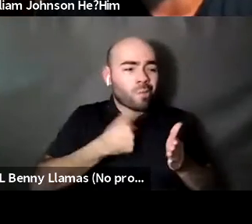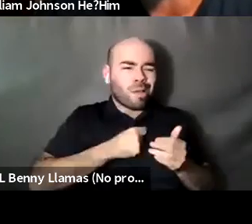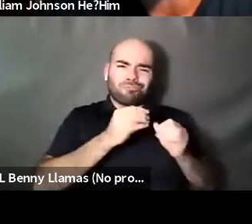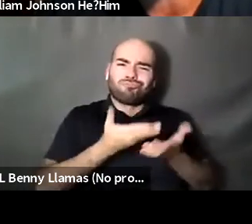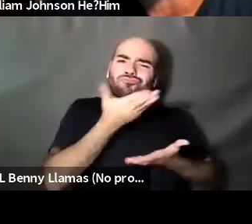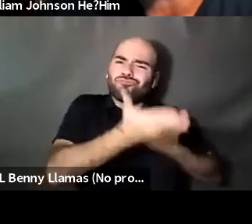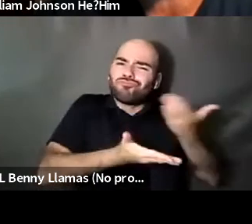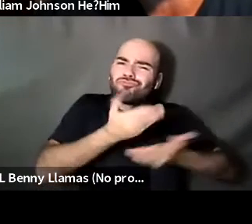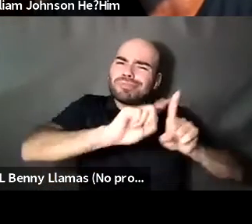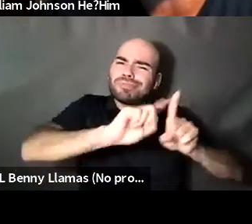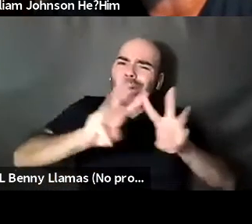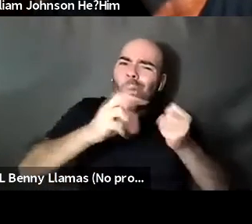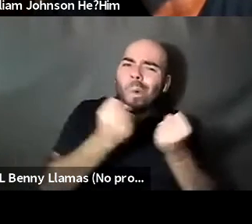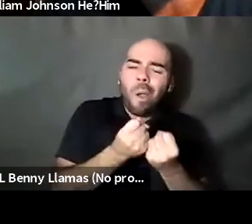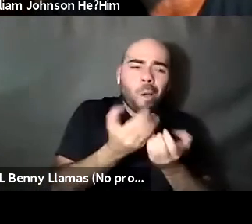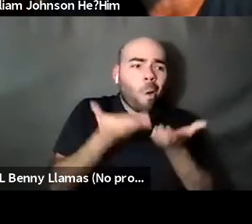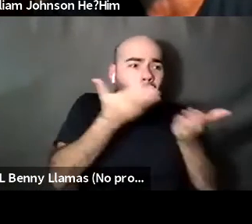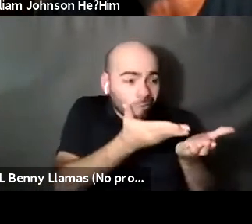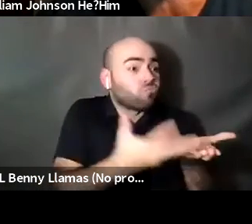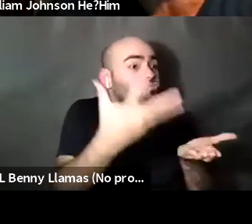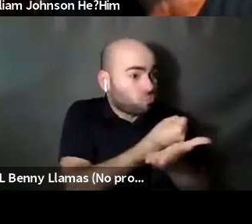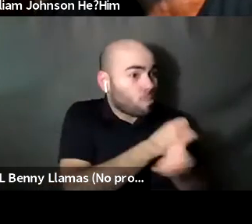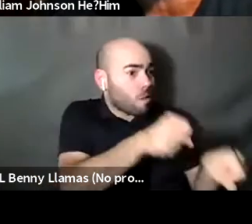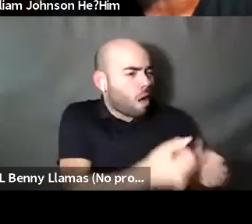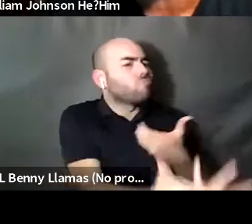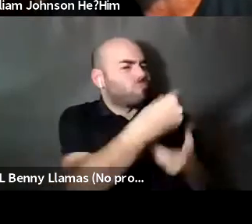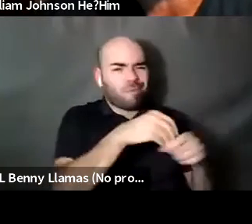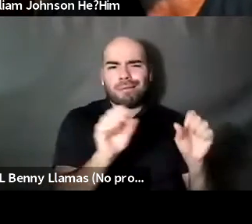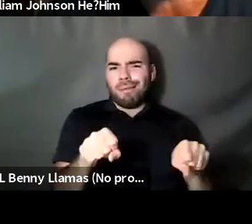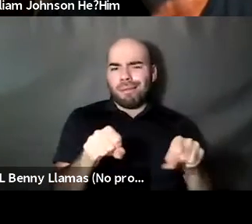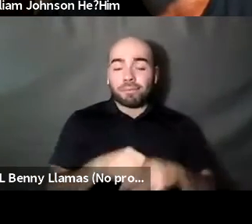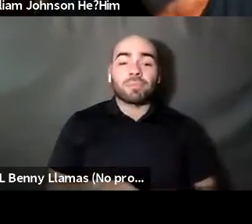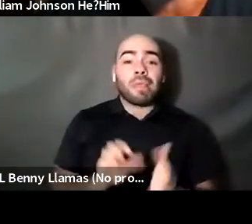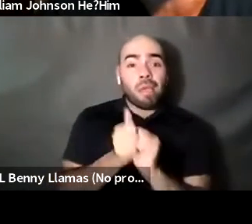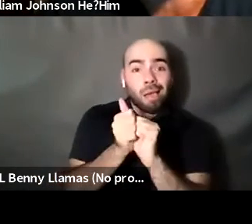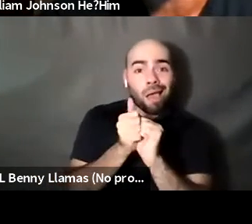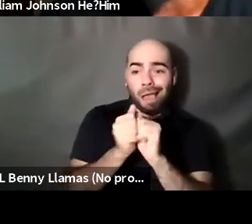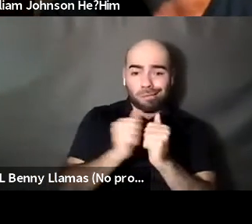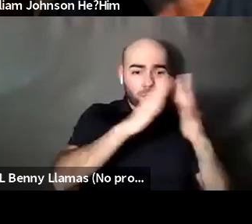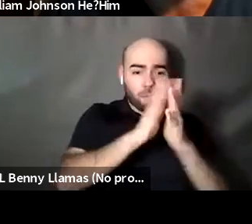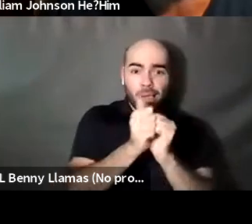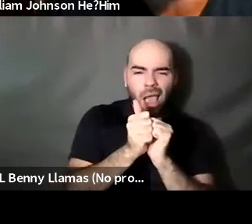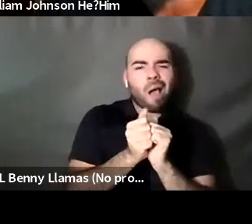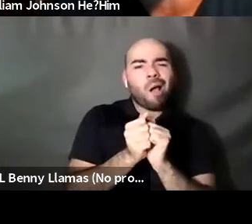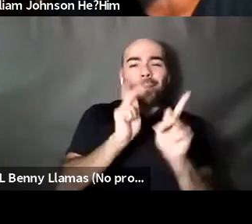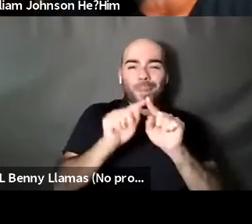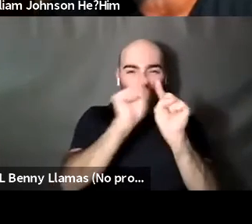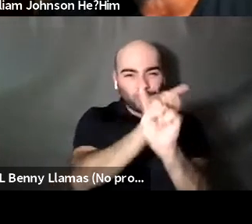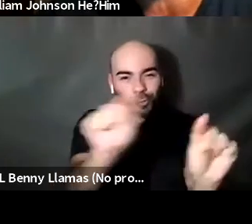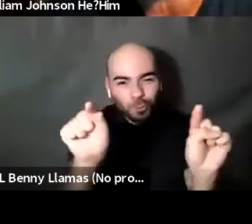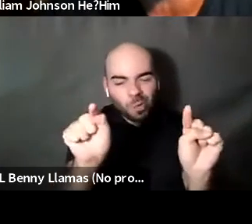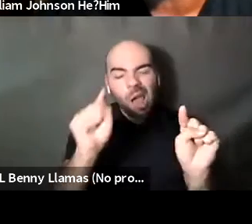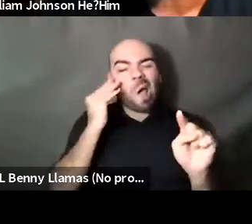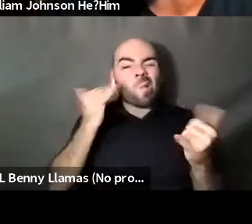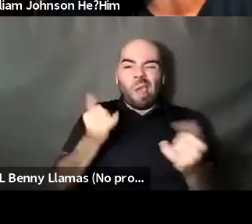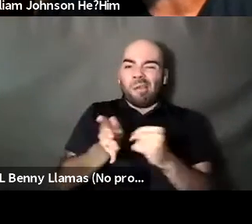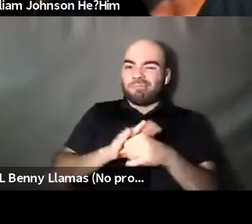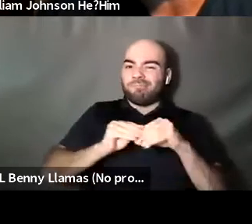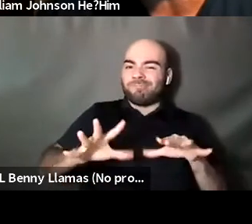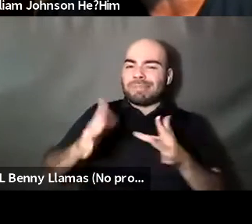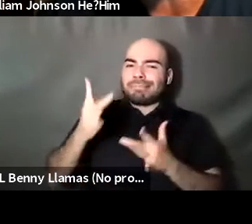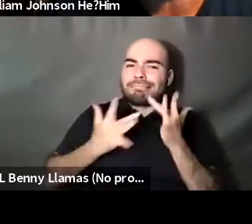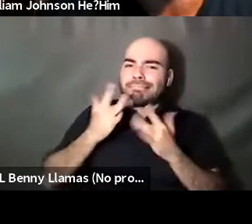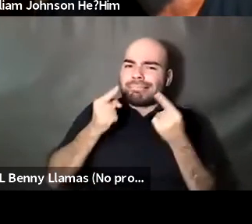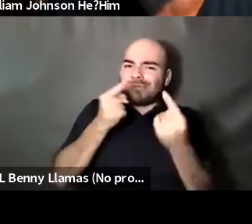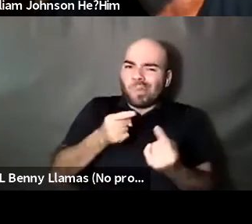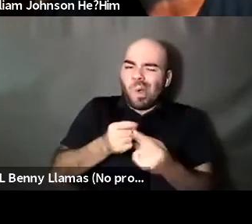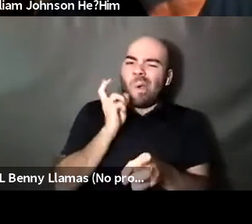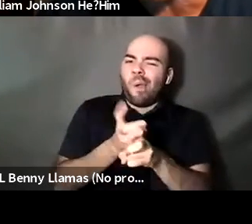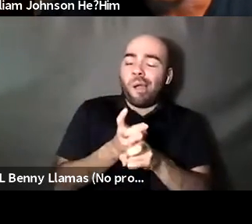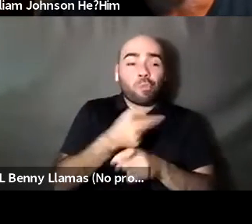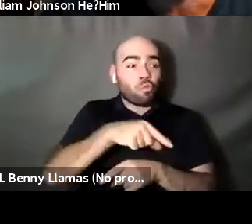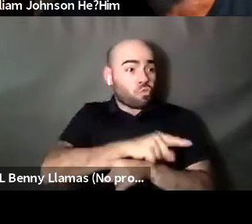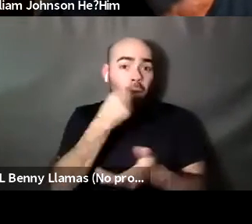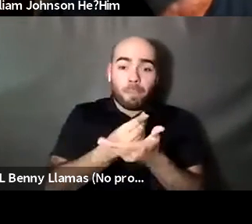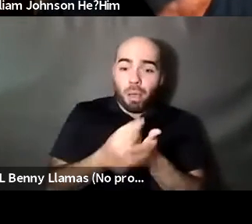William Johnson He?Him: These programs and others are made possible through the generosity of people just like you. I know times are tough for many of us right now. But if you're able to make a donation tonight, however small or large, please do.